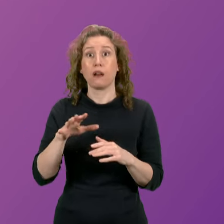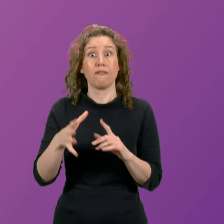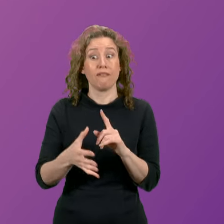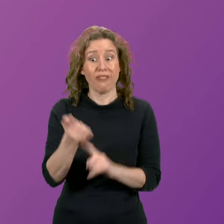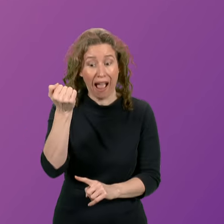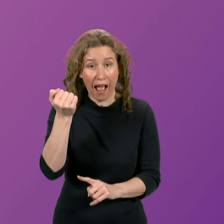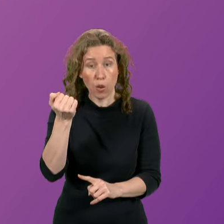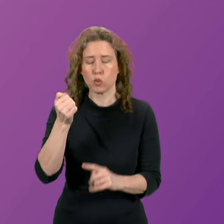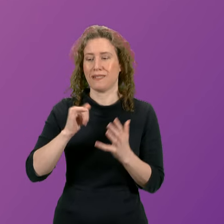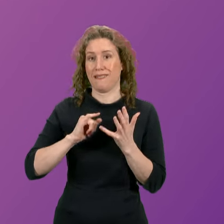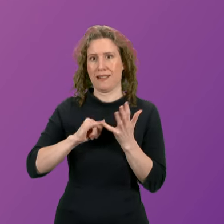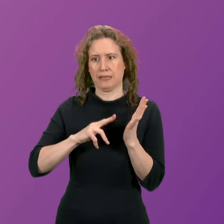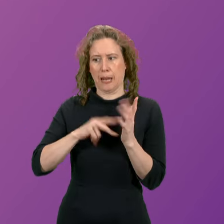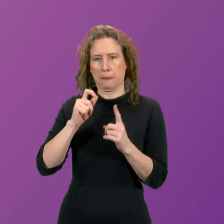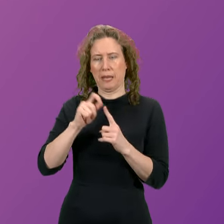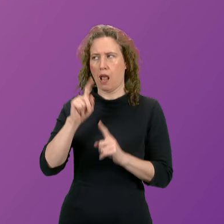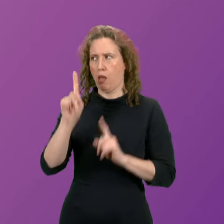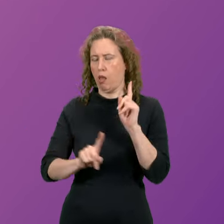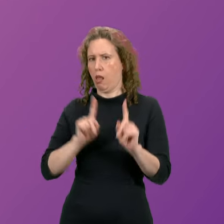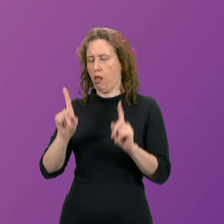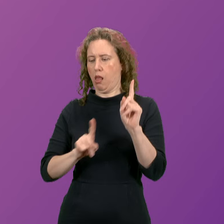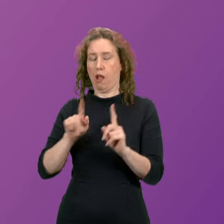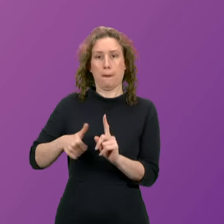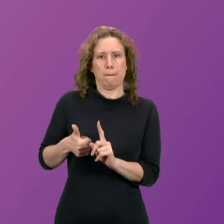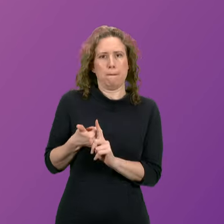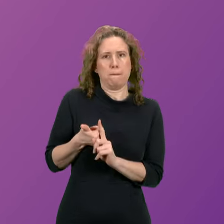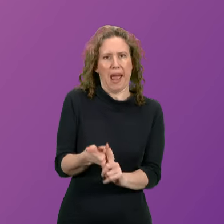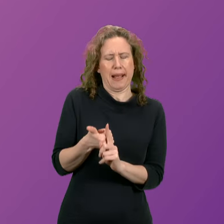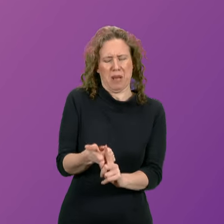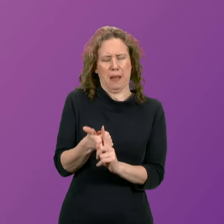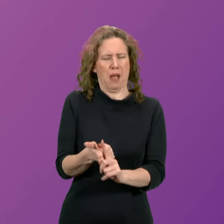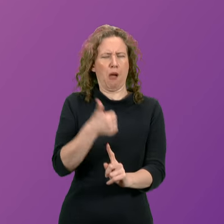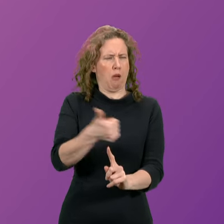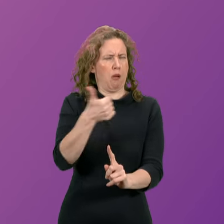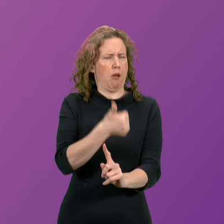the Scottish National Party circled the wagons and backed him to the hilt. The SNP said that he was